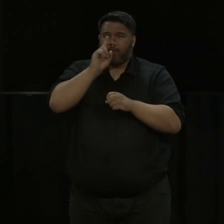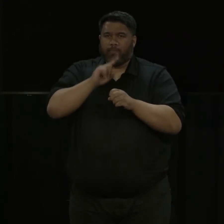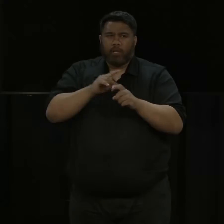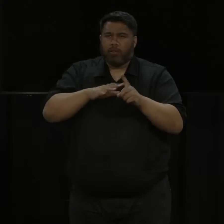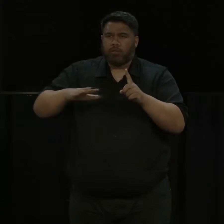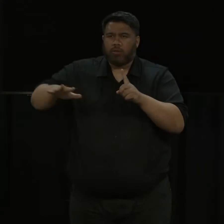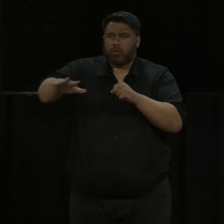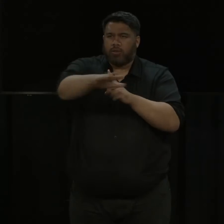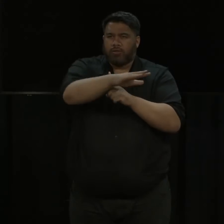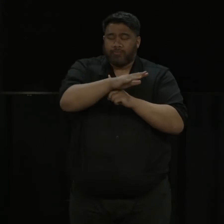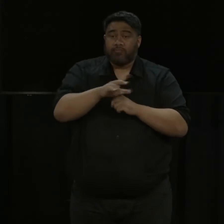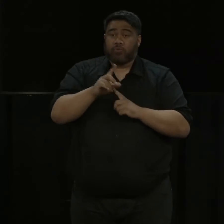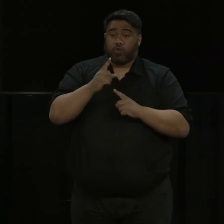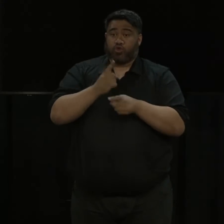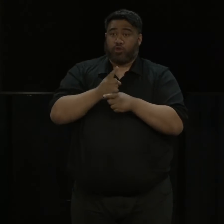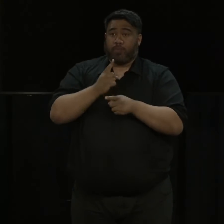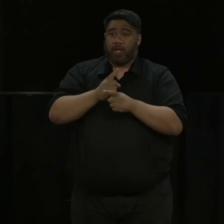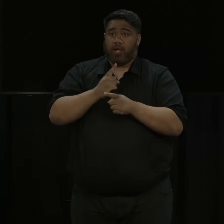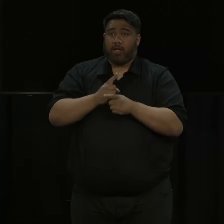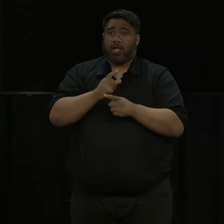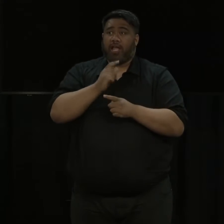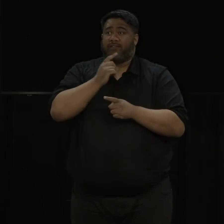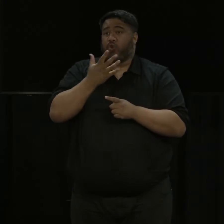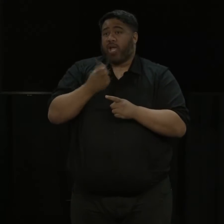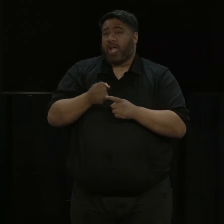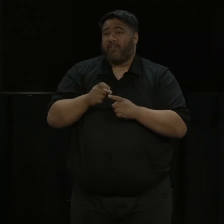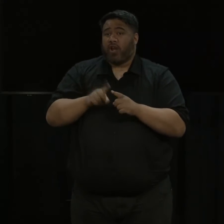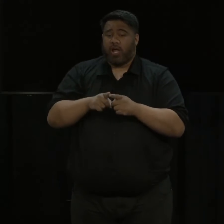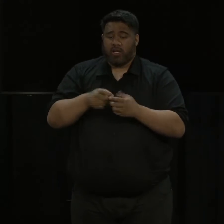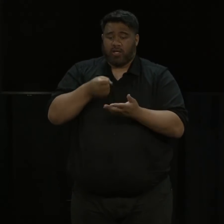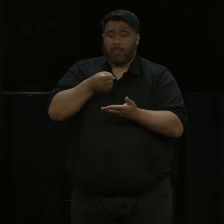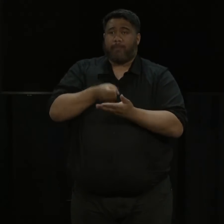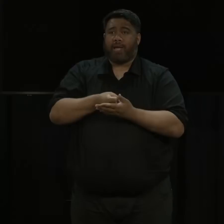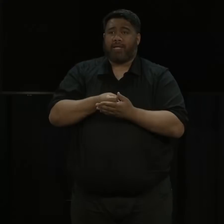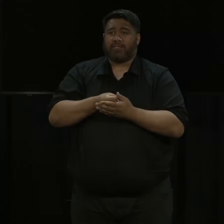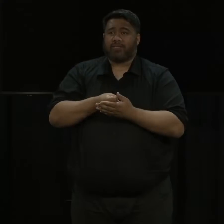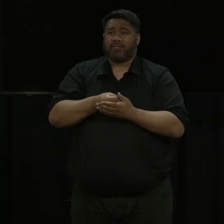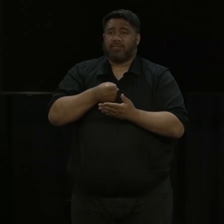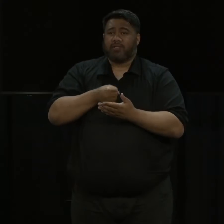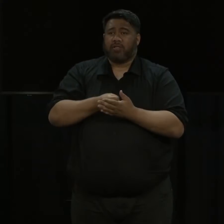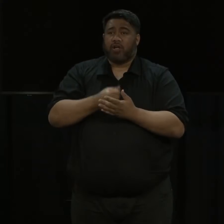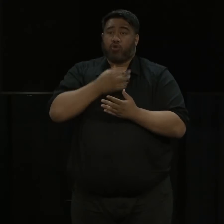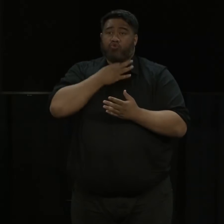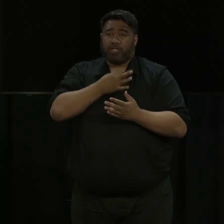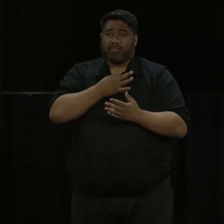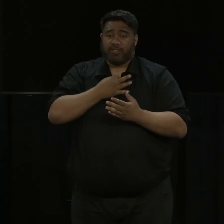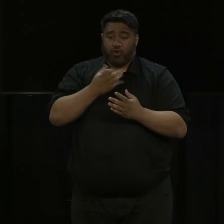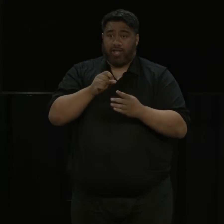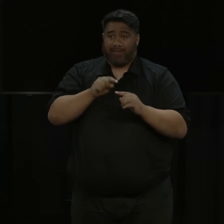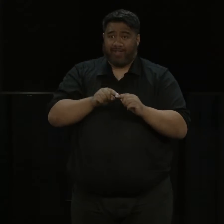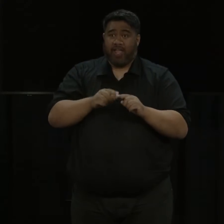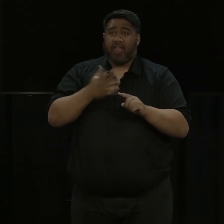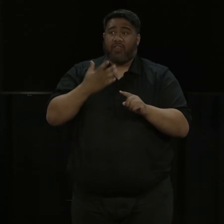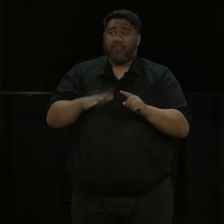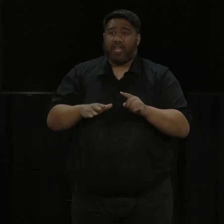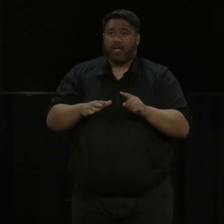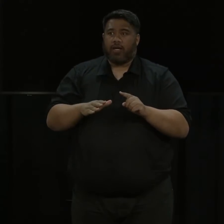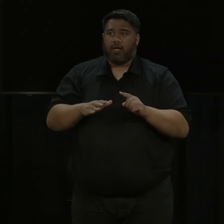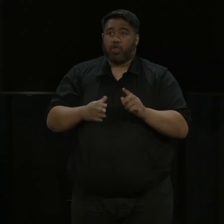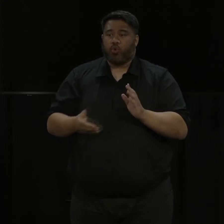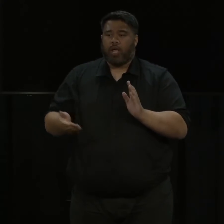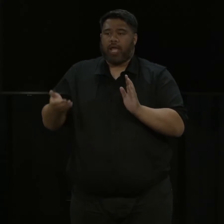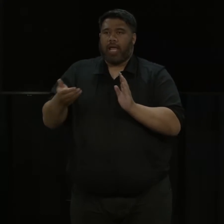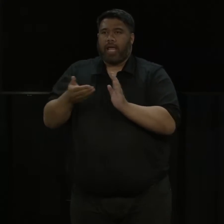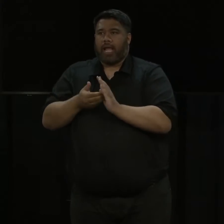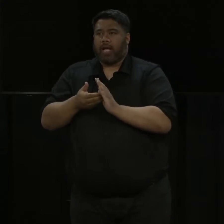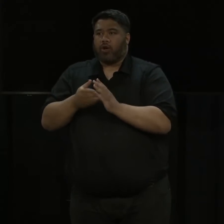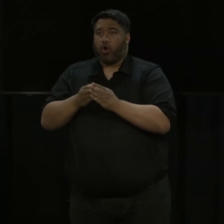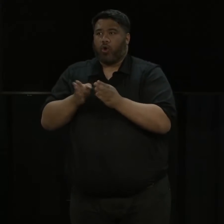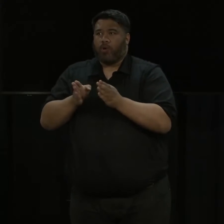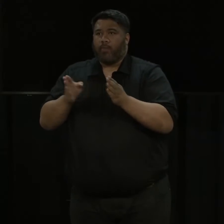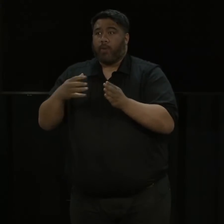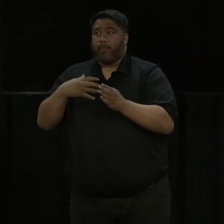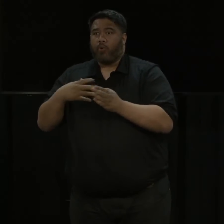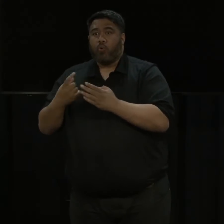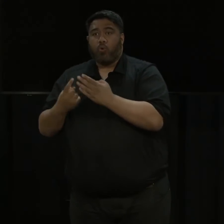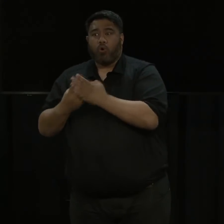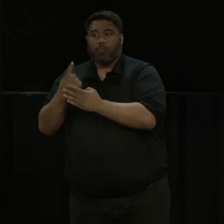but it is a well-known